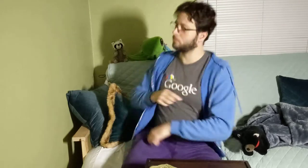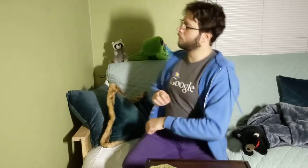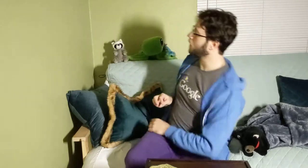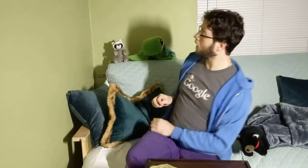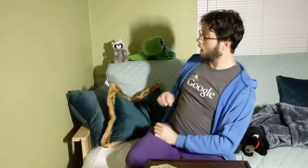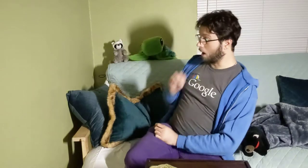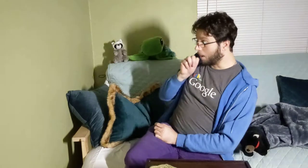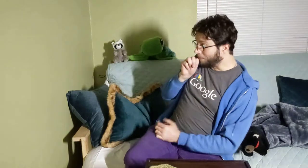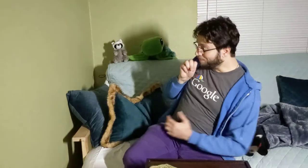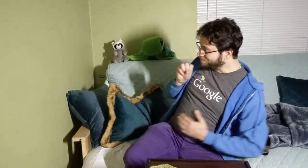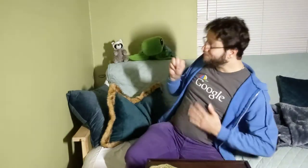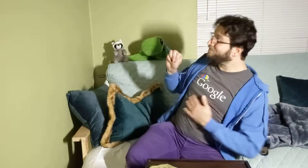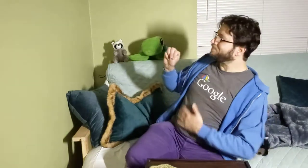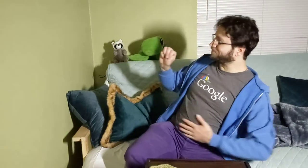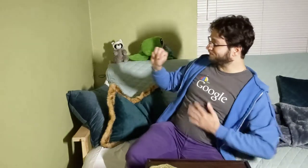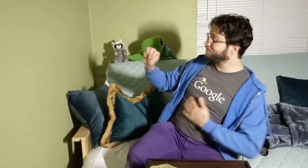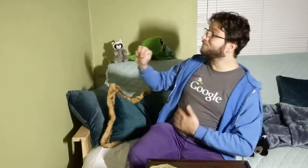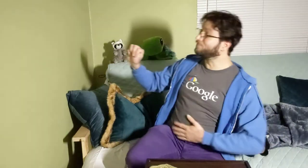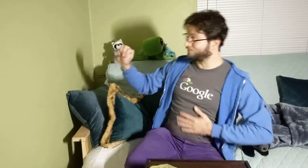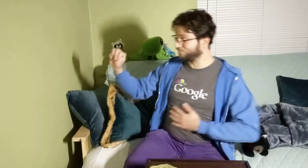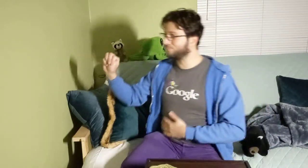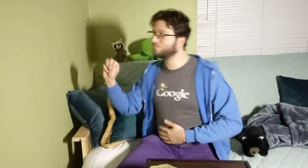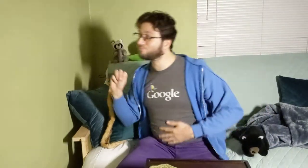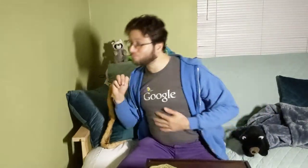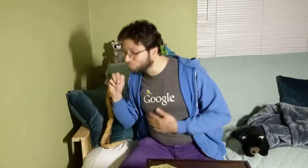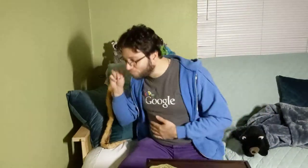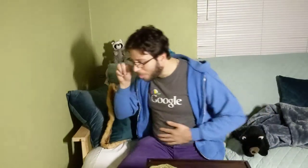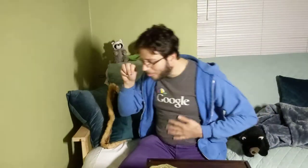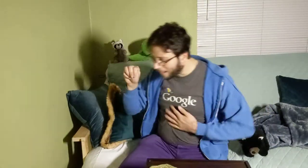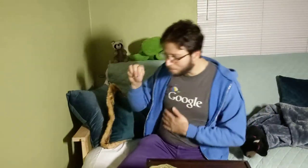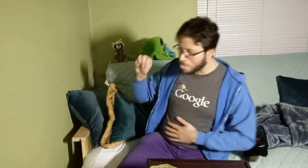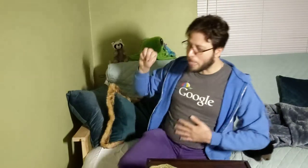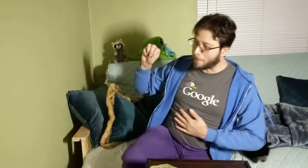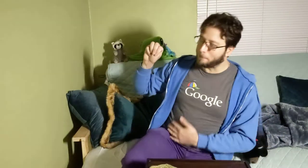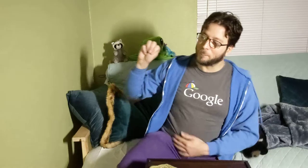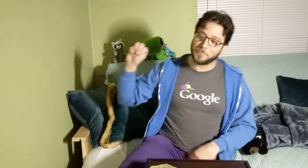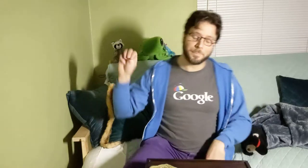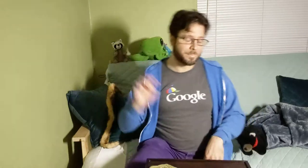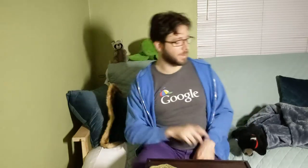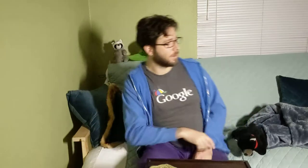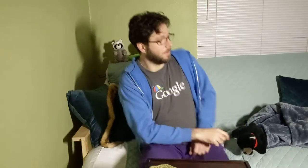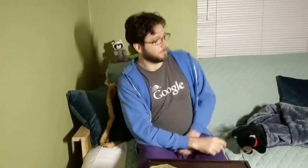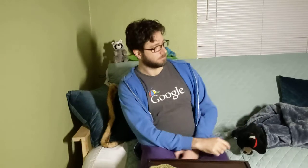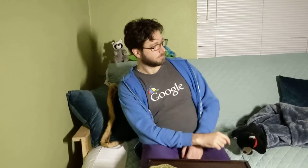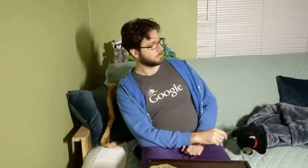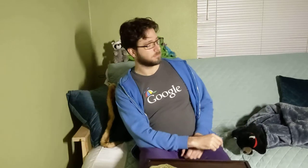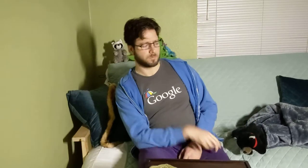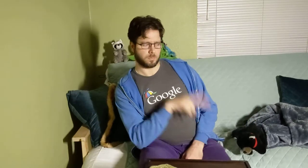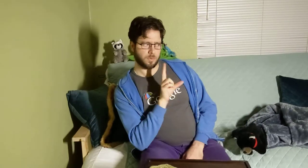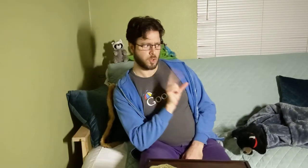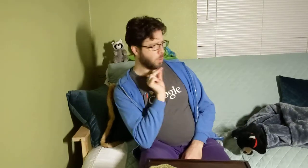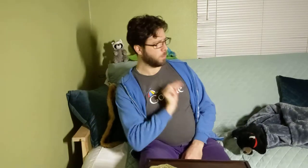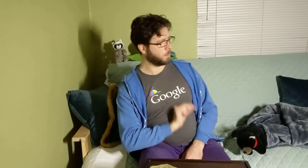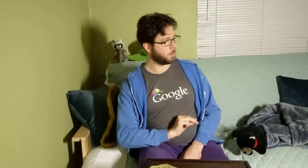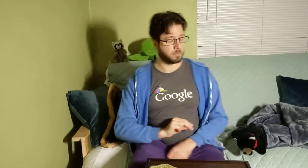[role-kid] m CL-M-[deliciousness] [role-aunt] n NO